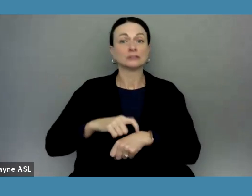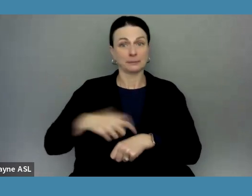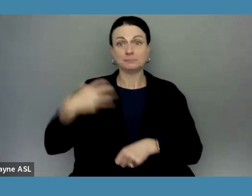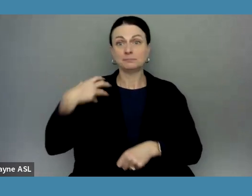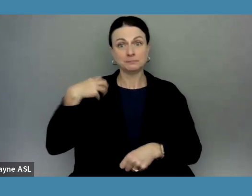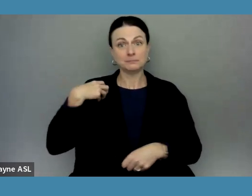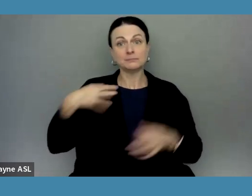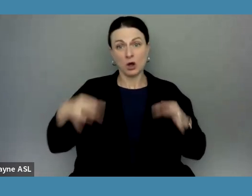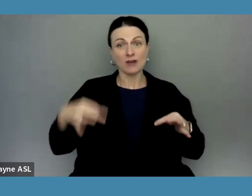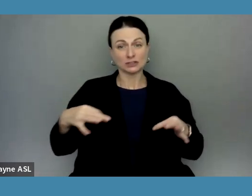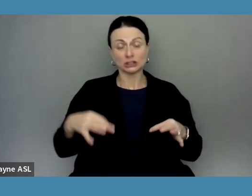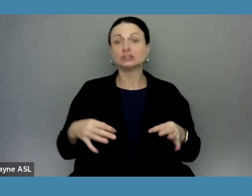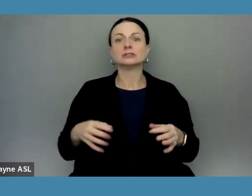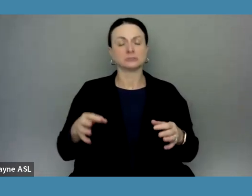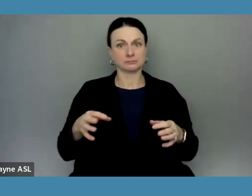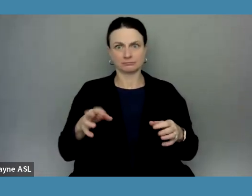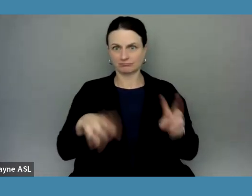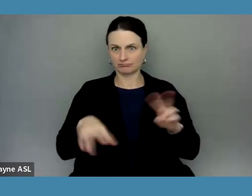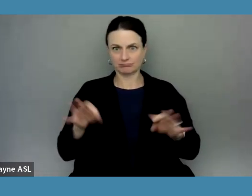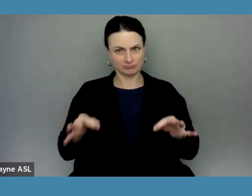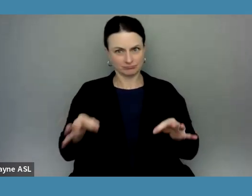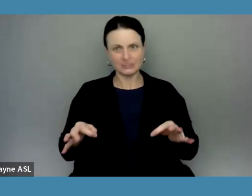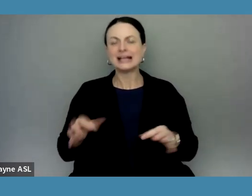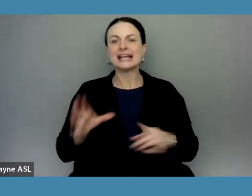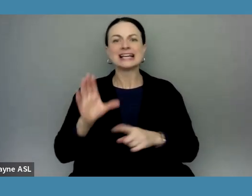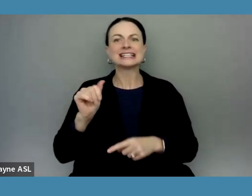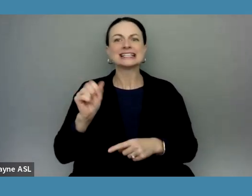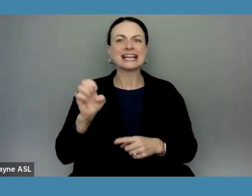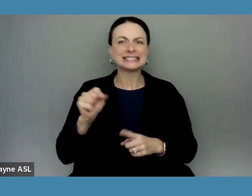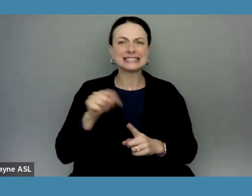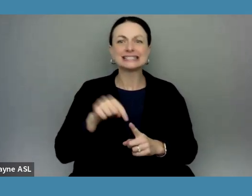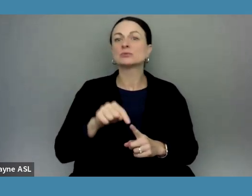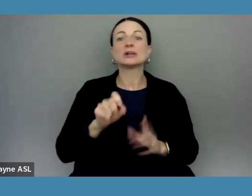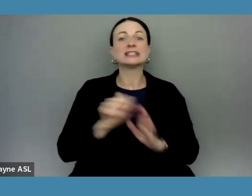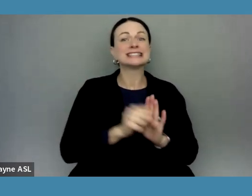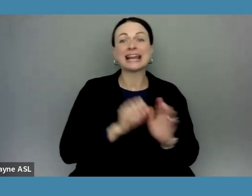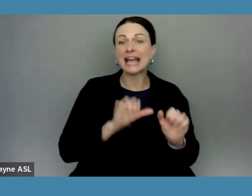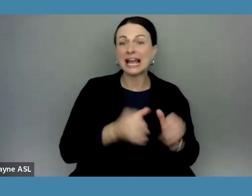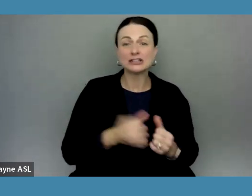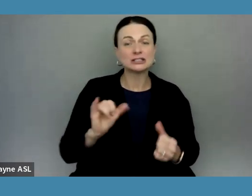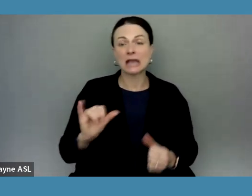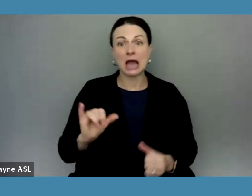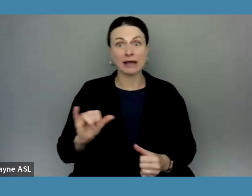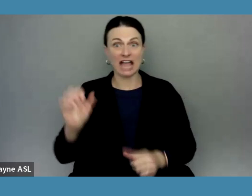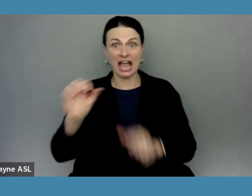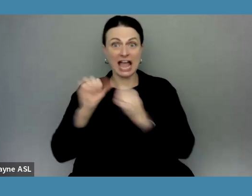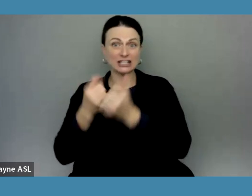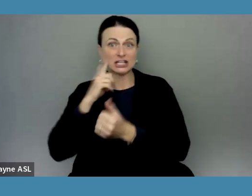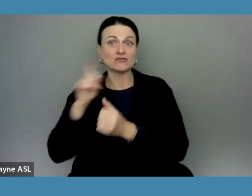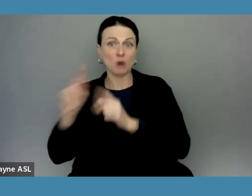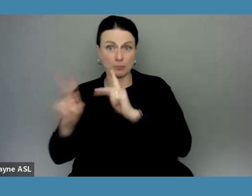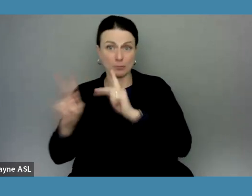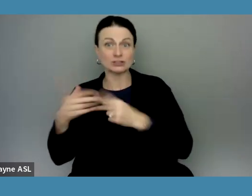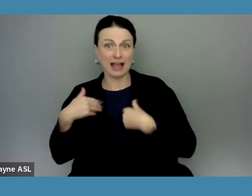who conduct hearings in cases where the state agency such as the Agency for Persons with Disabilities, APD